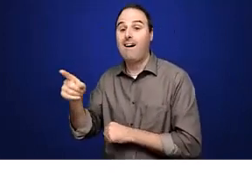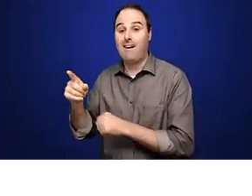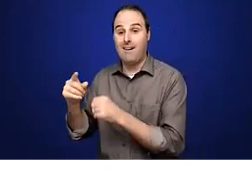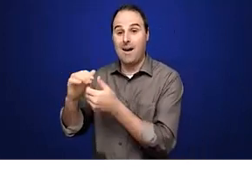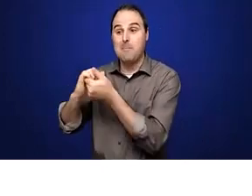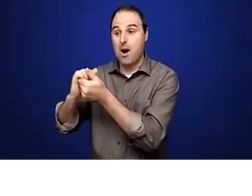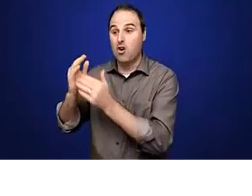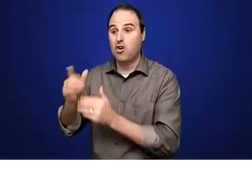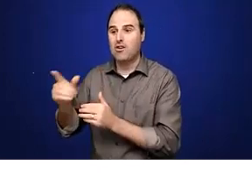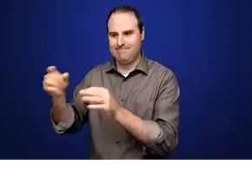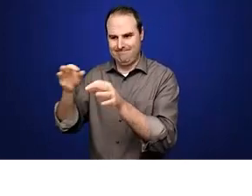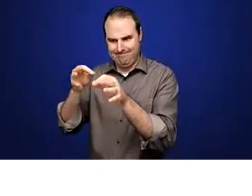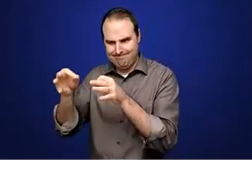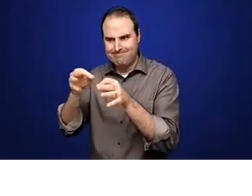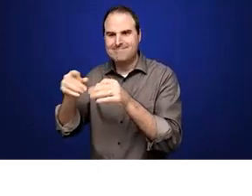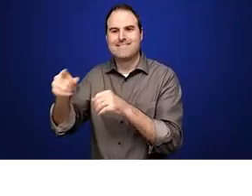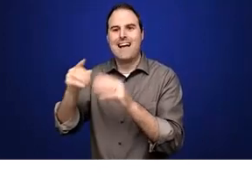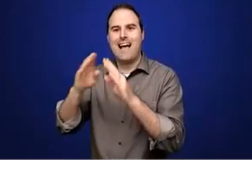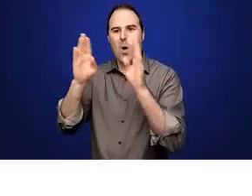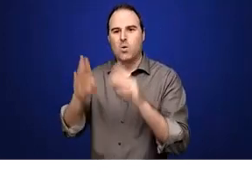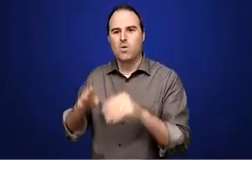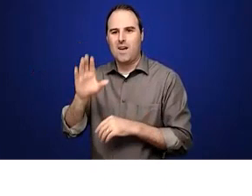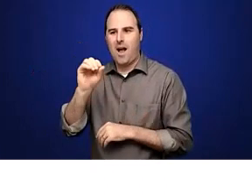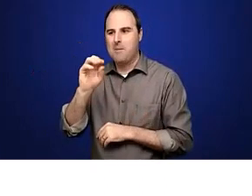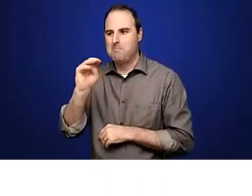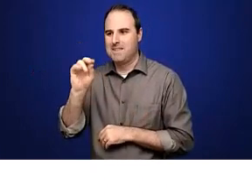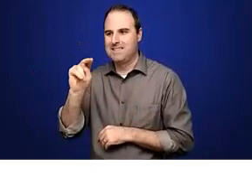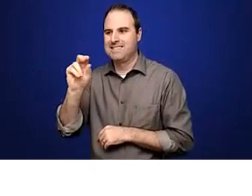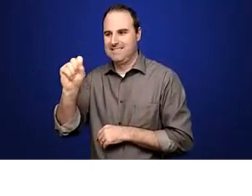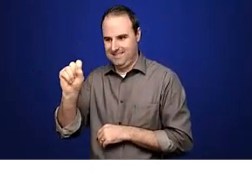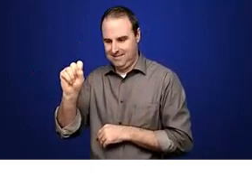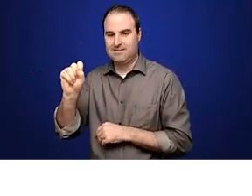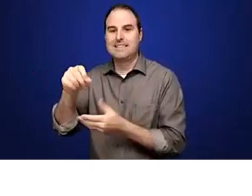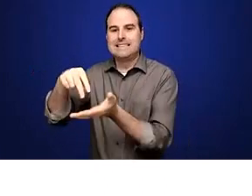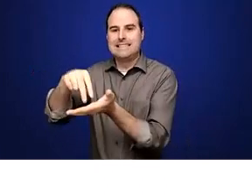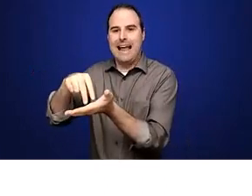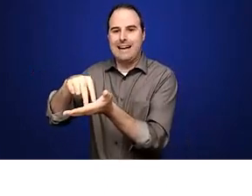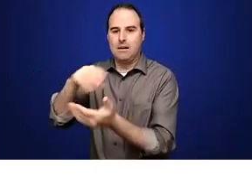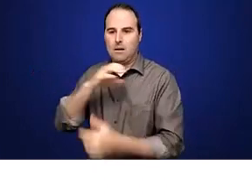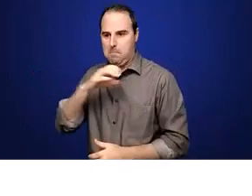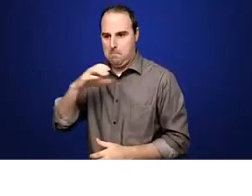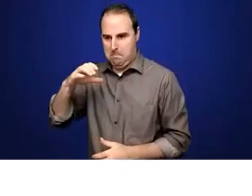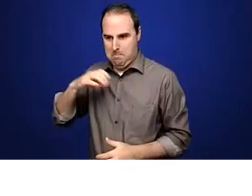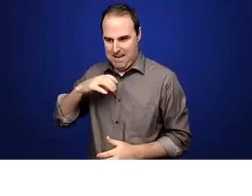and Social Development and the Status of Persons with Disabilities. This is something that was facilitated by one